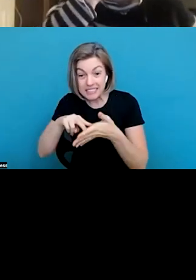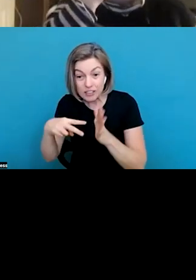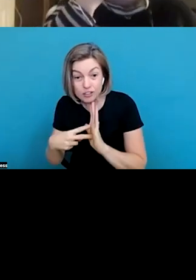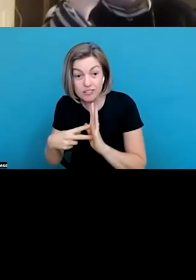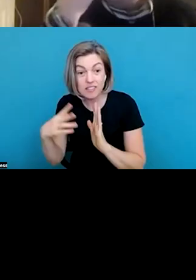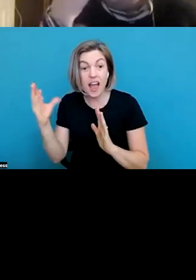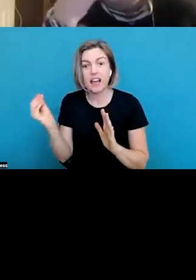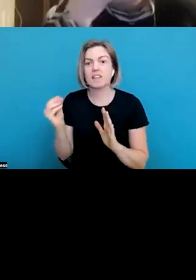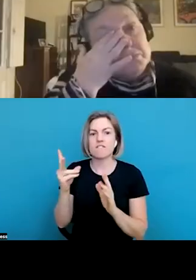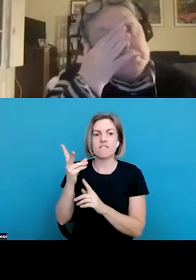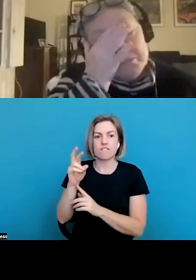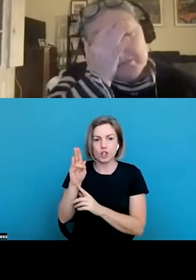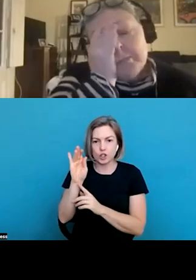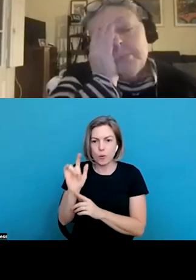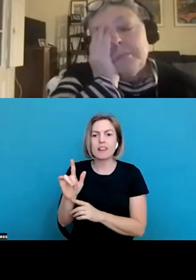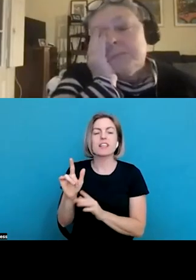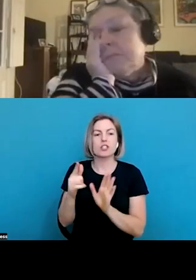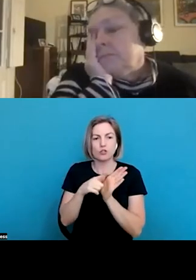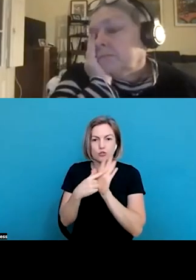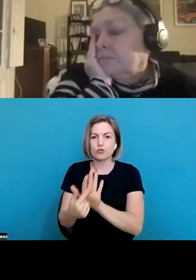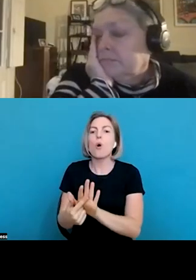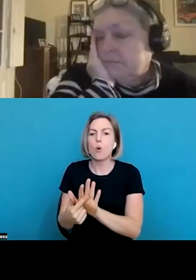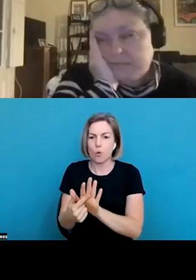show exactly the ASL to the other people.